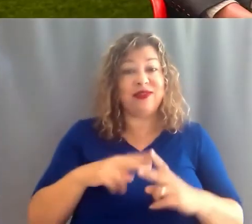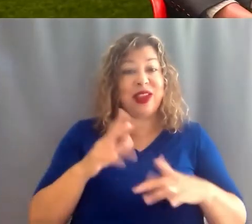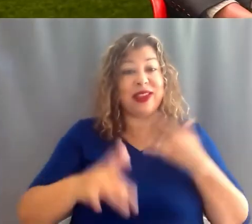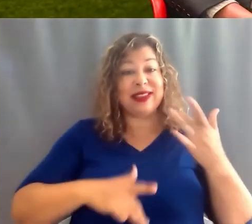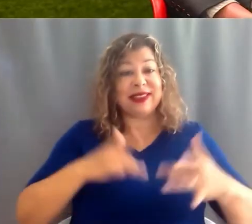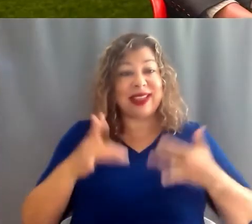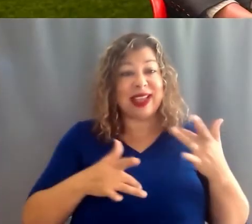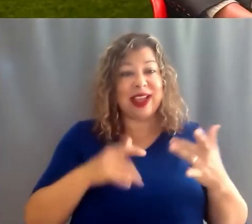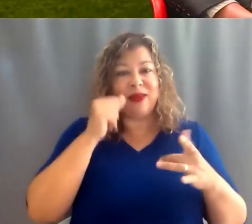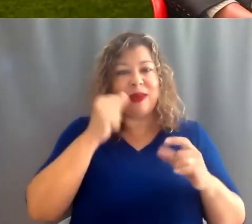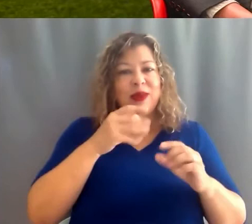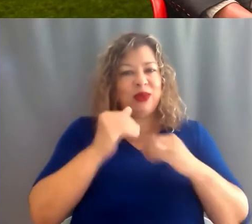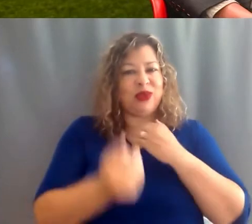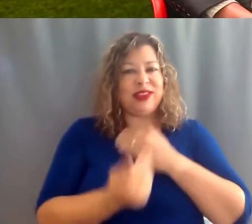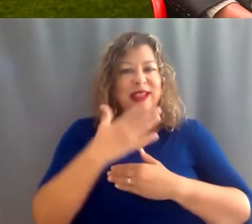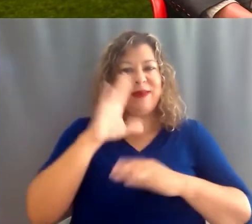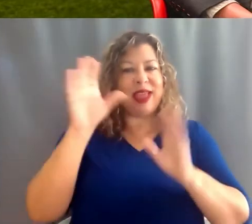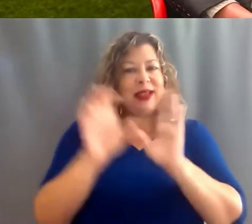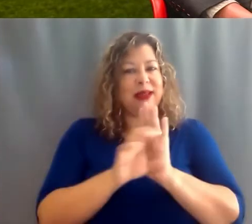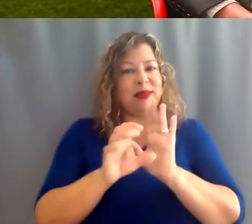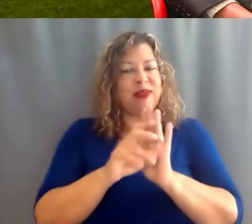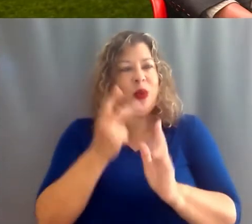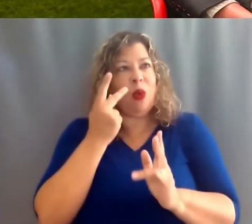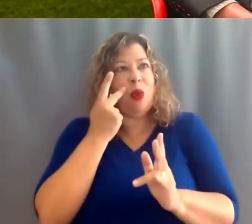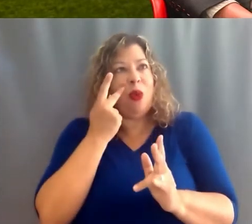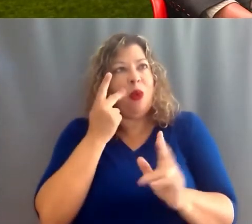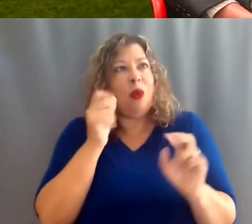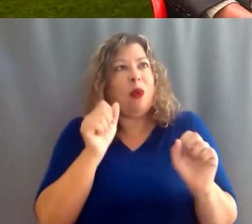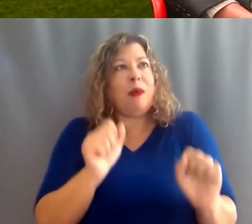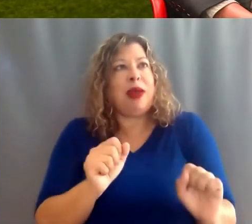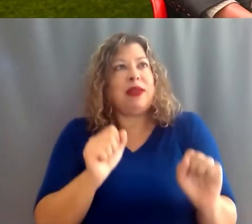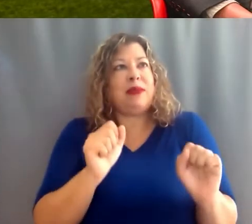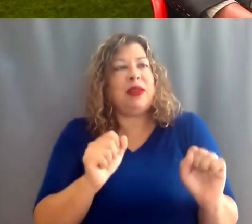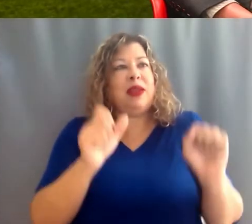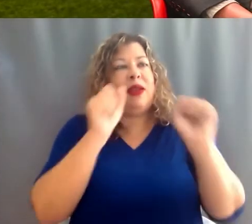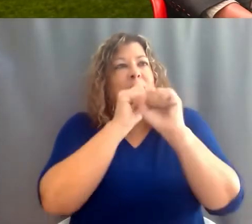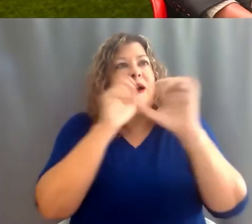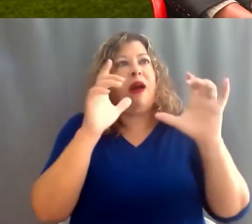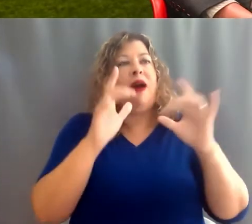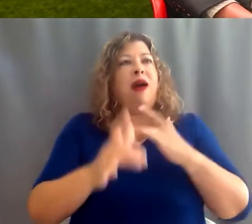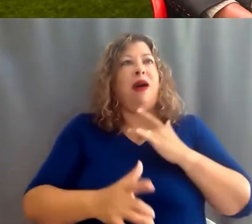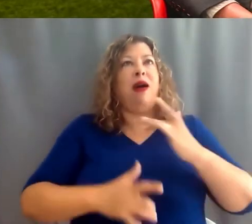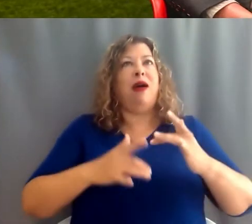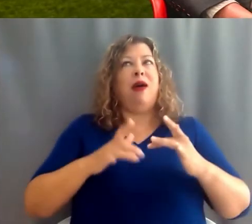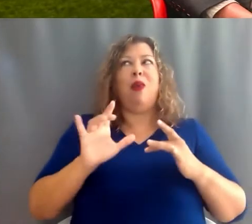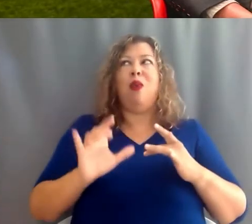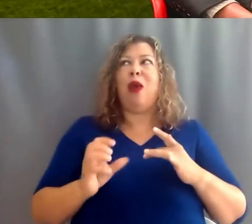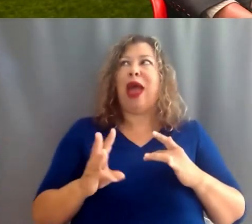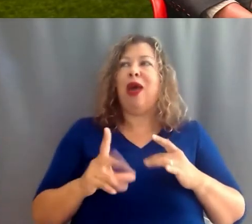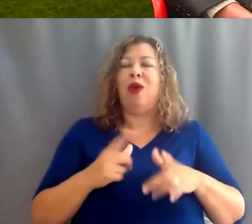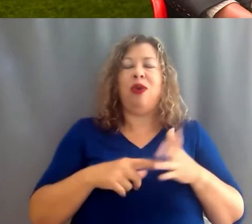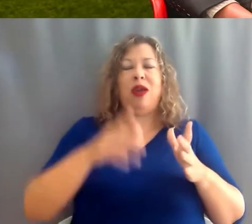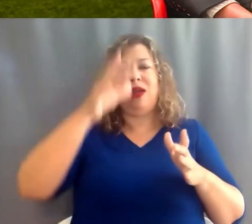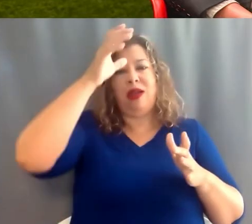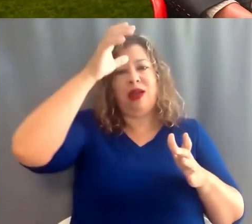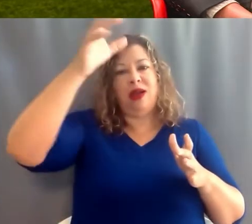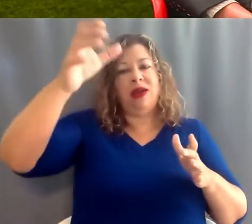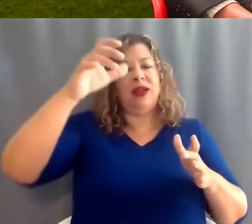There was an image I remember you sending me and just seeing the possibilities in that and having that freedom, and also the fact that you can rub it out. And write something new.